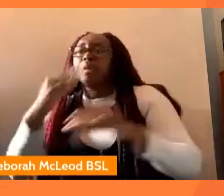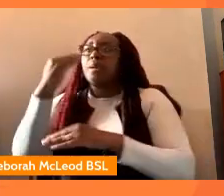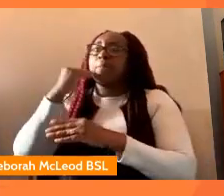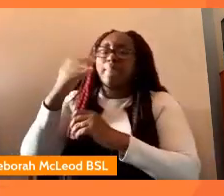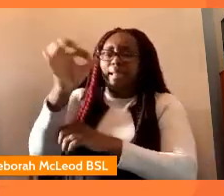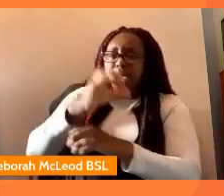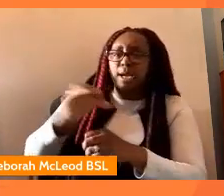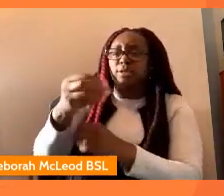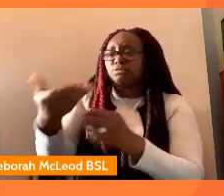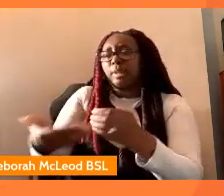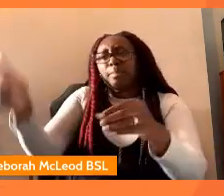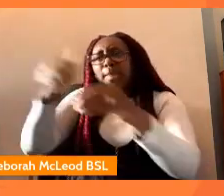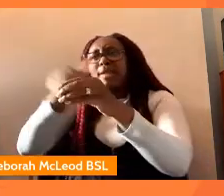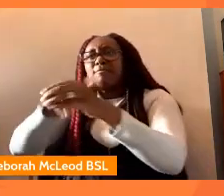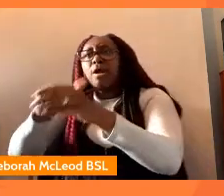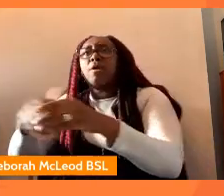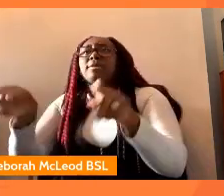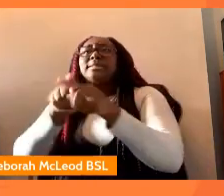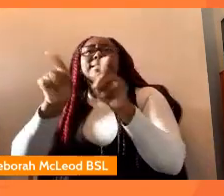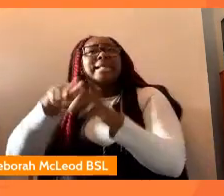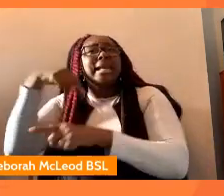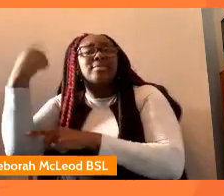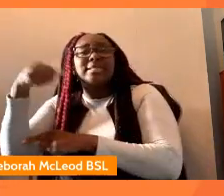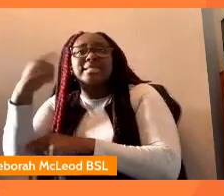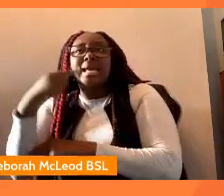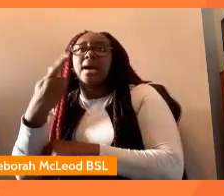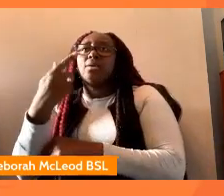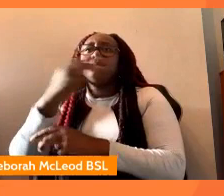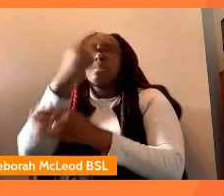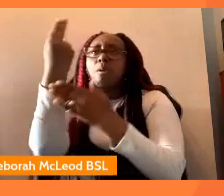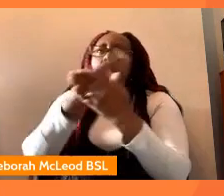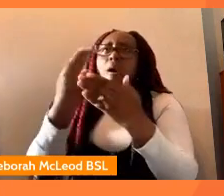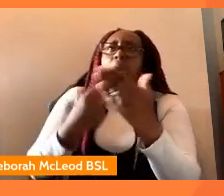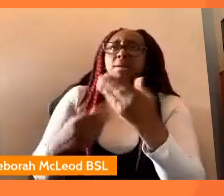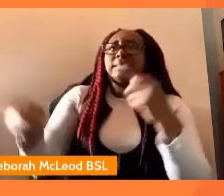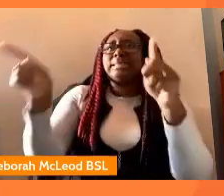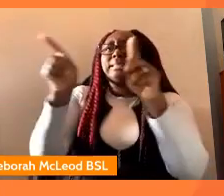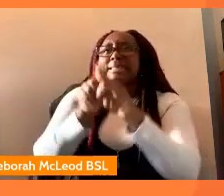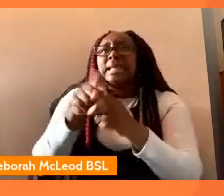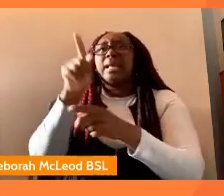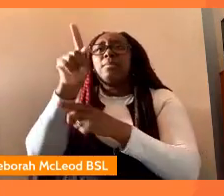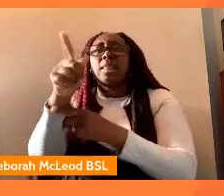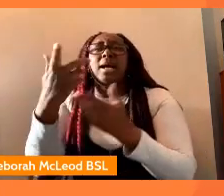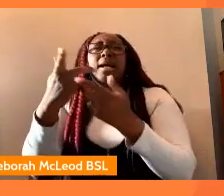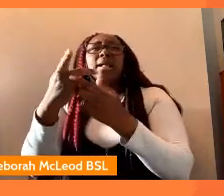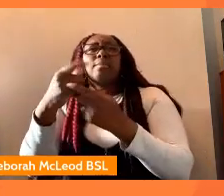And then we had sound artist a sound artist, Richard Shrewsbury and Jeremy Clay who collected oral histories from octogenarians